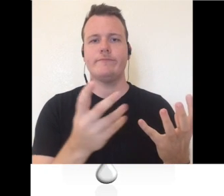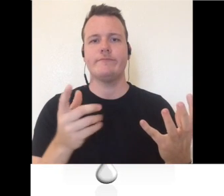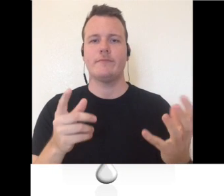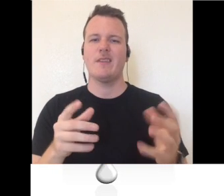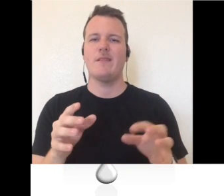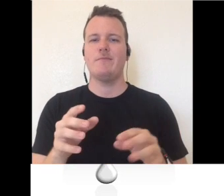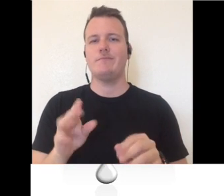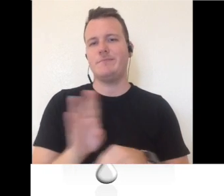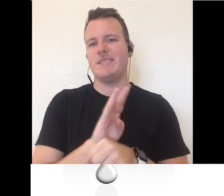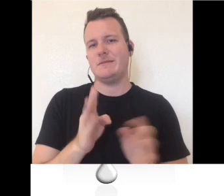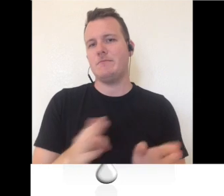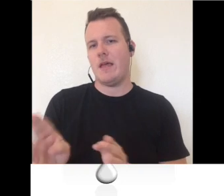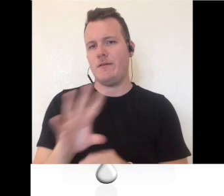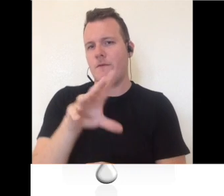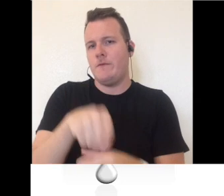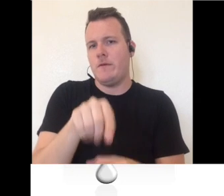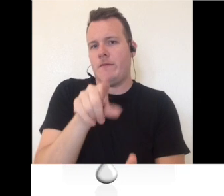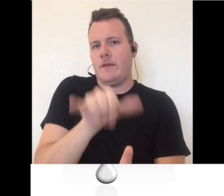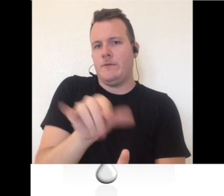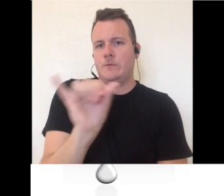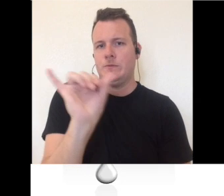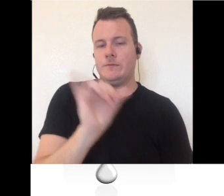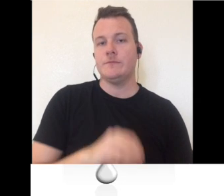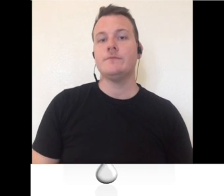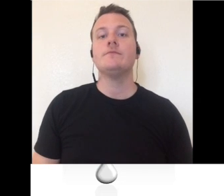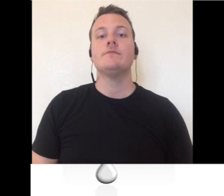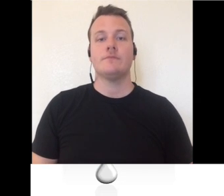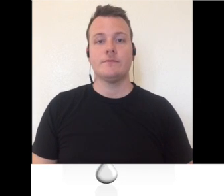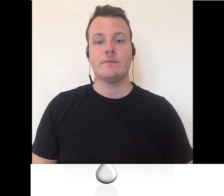strategies are, and so on for the future/ So that's another reason to do the